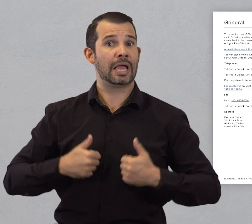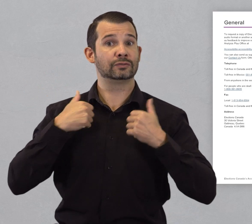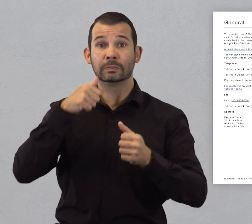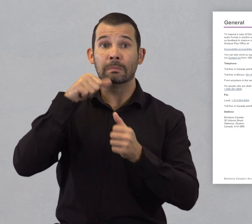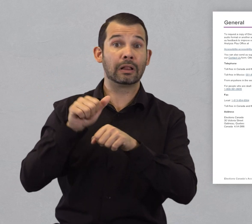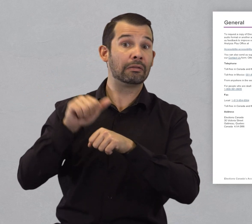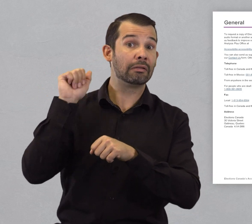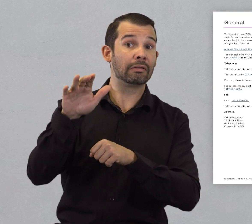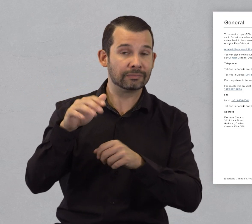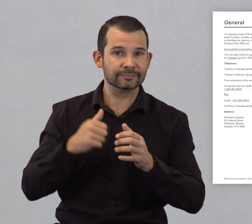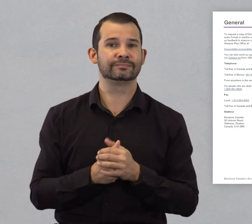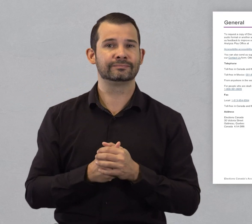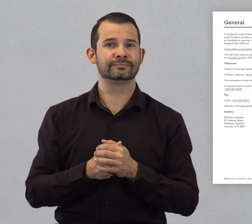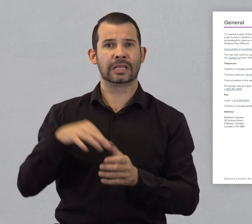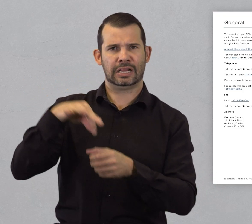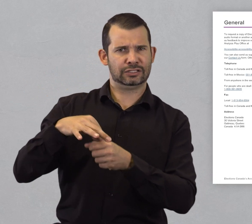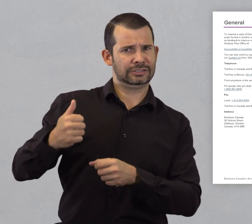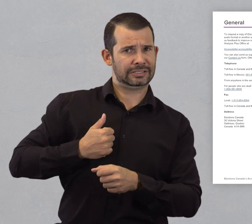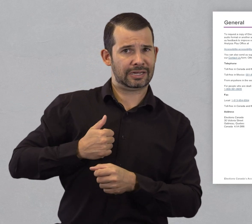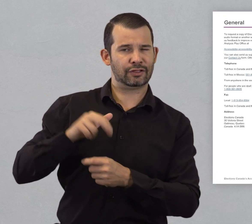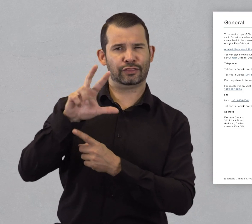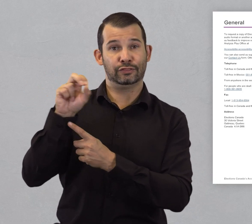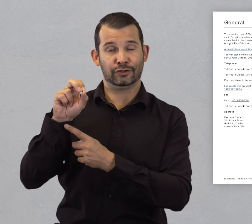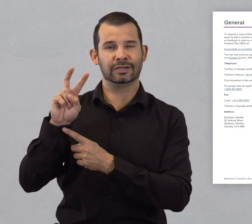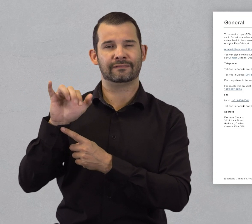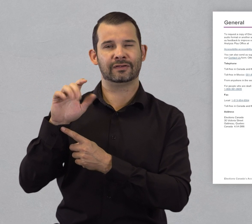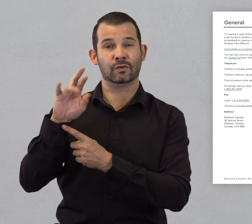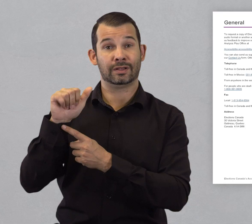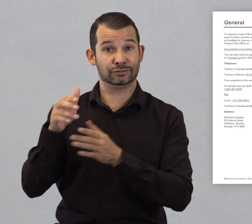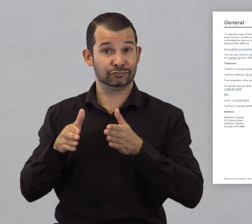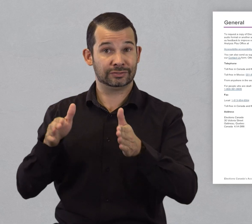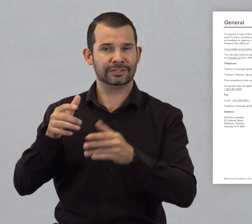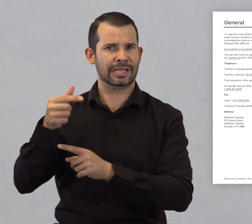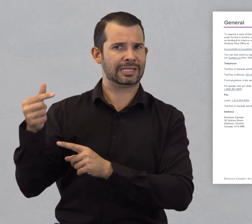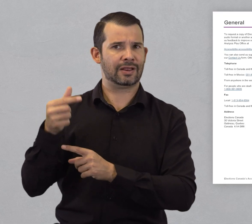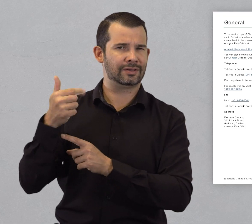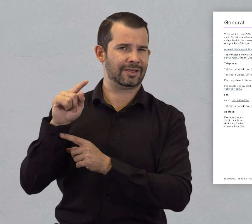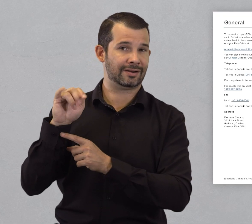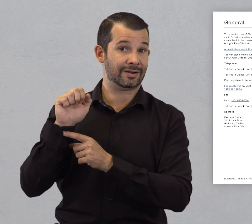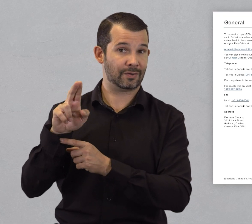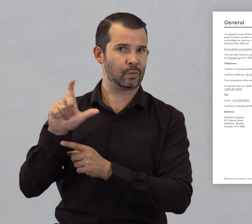Address Elections Canada 30 Victoria Street Gatineau, Quebec